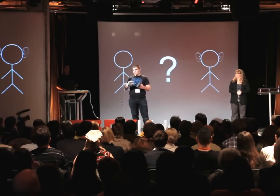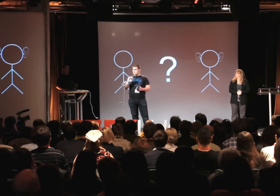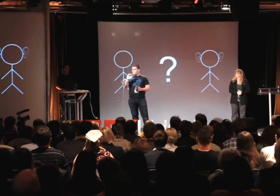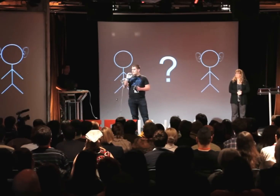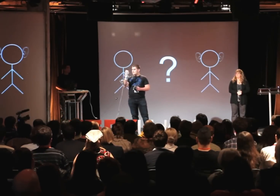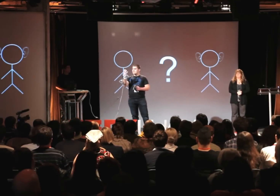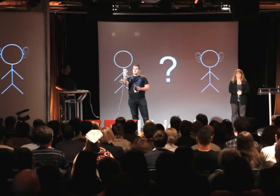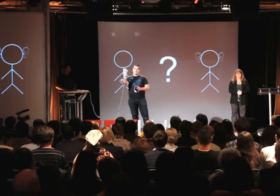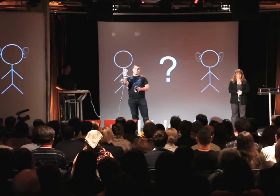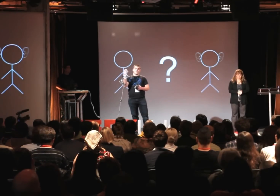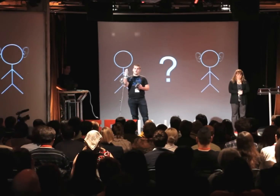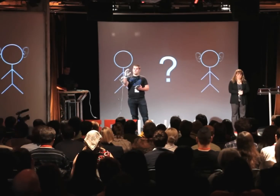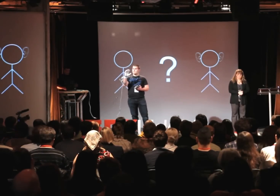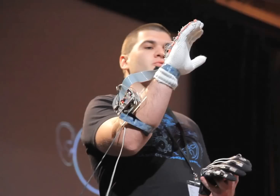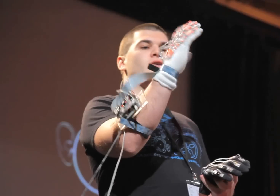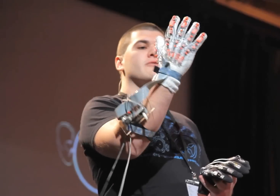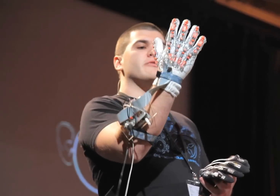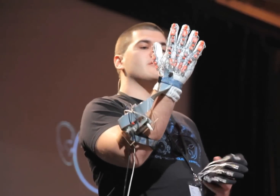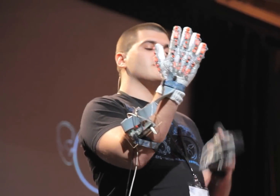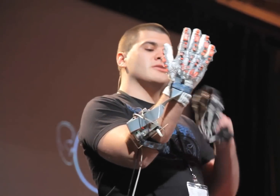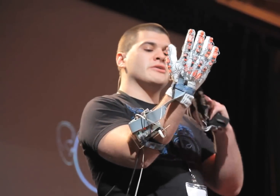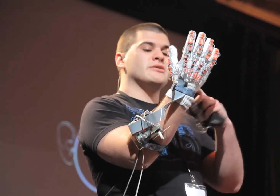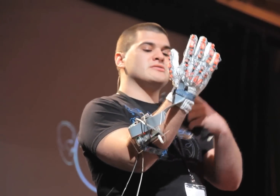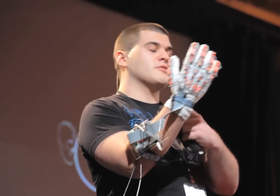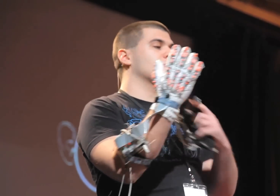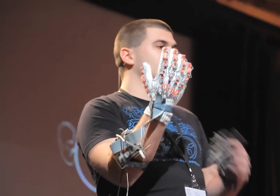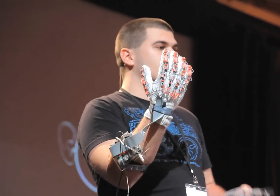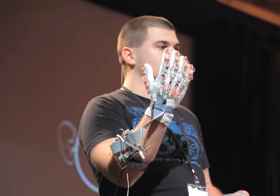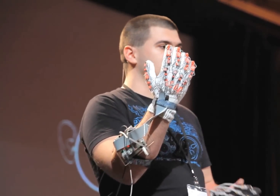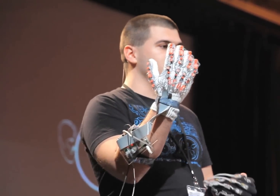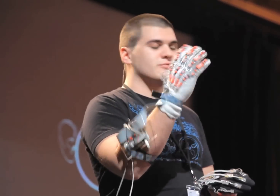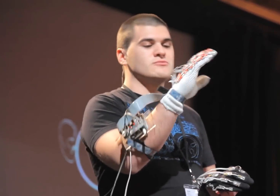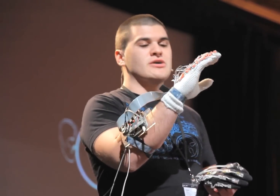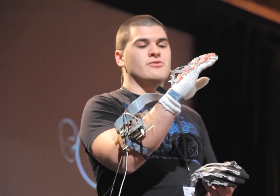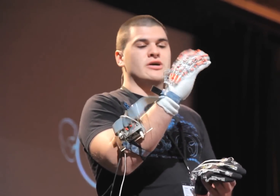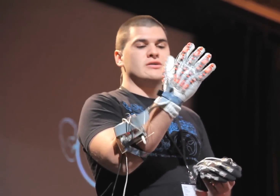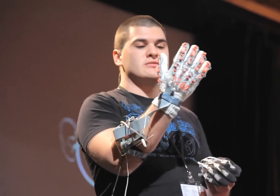What you see on my right hand is the proof of concept we created.